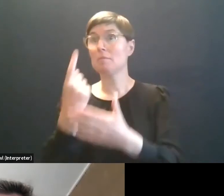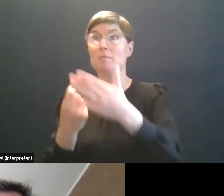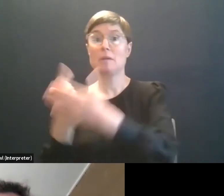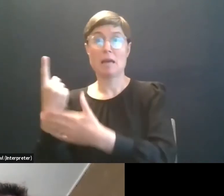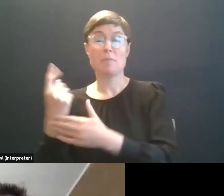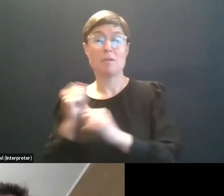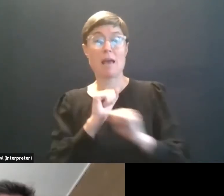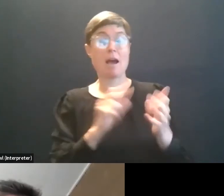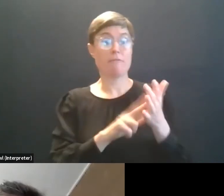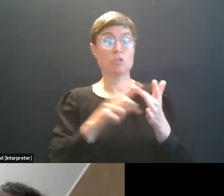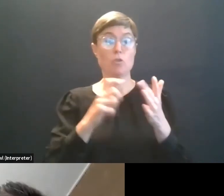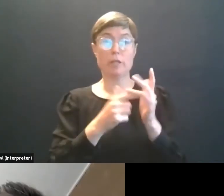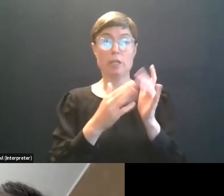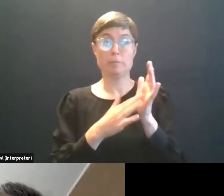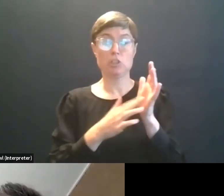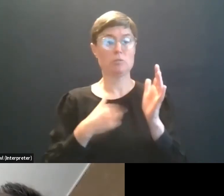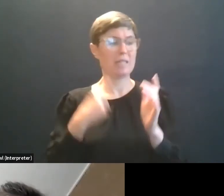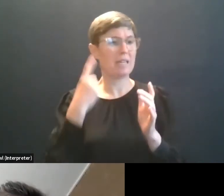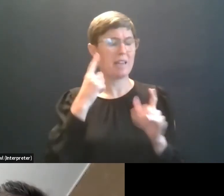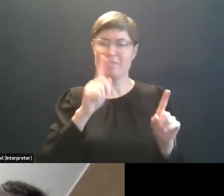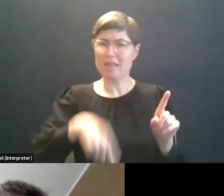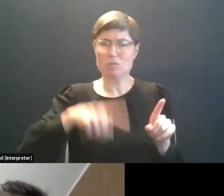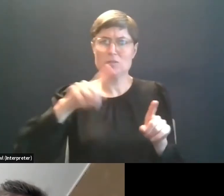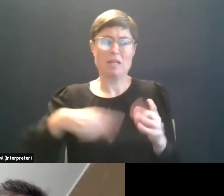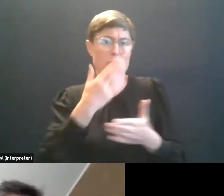and Human Rights Commission, thousands of stories every year, from people who get in